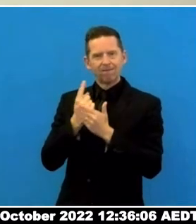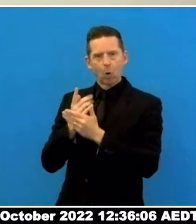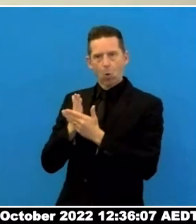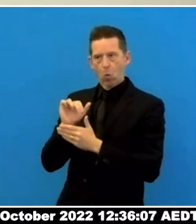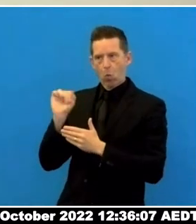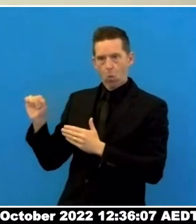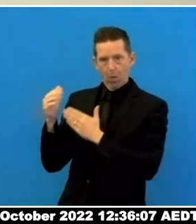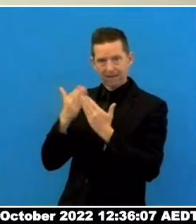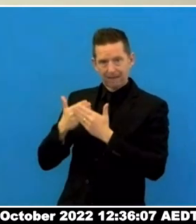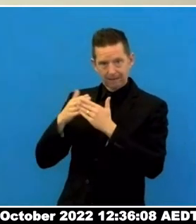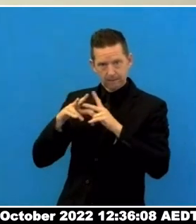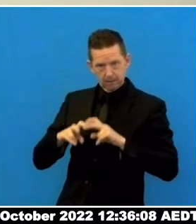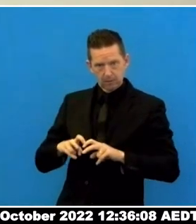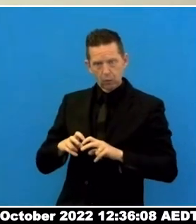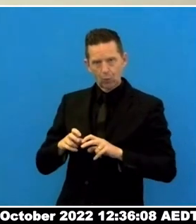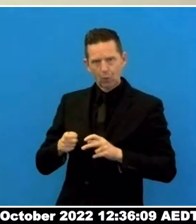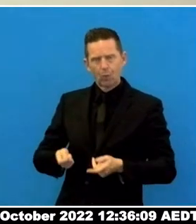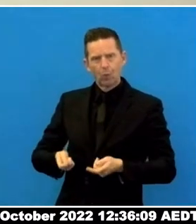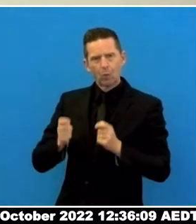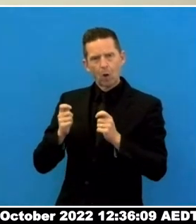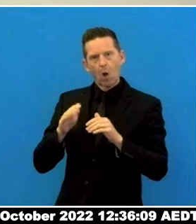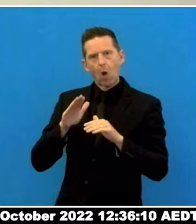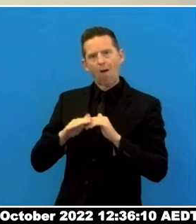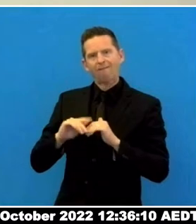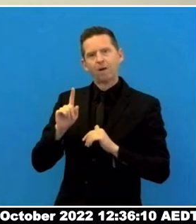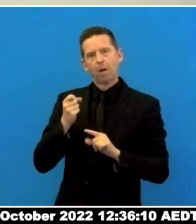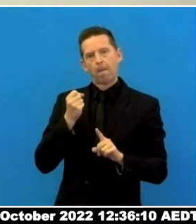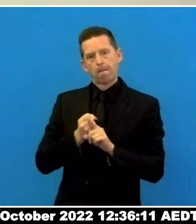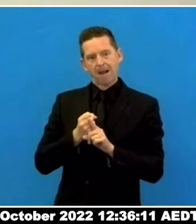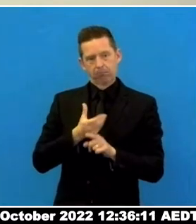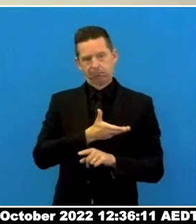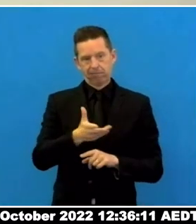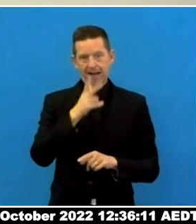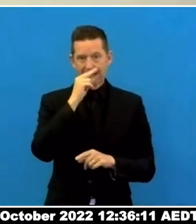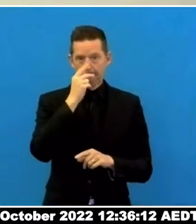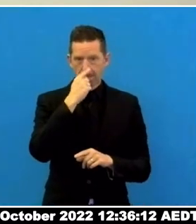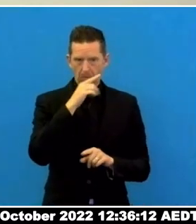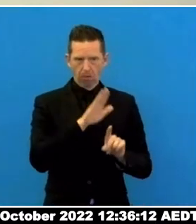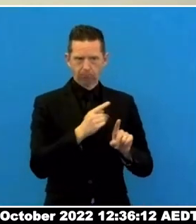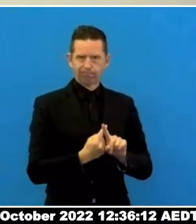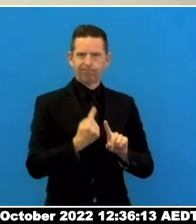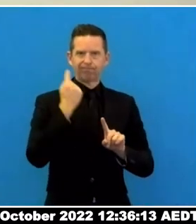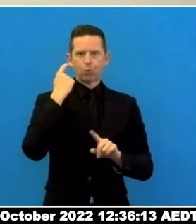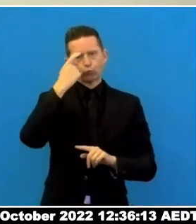to highlight those issues around the impact of trauma on young people. Do you want to speak to that?